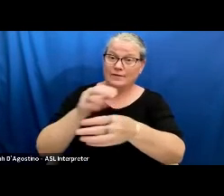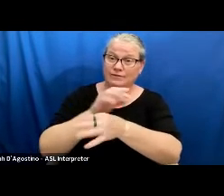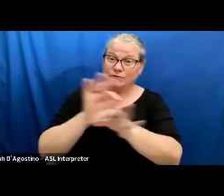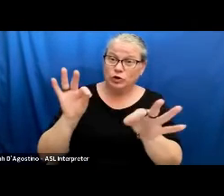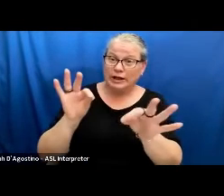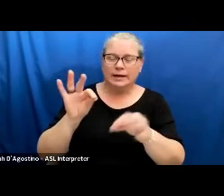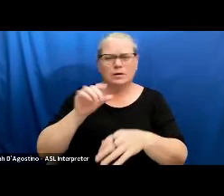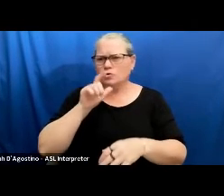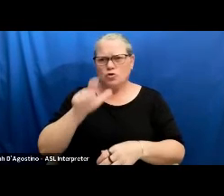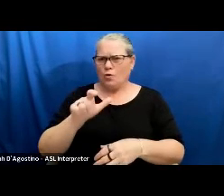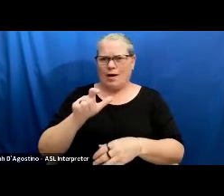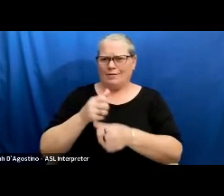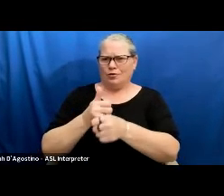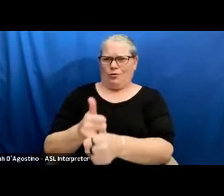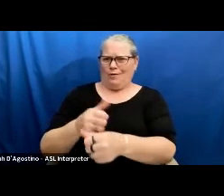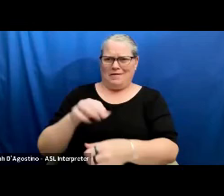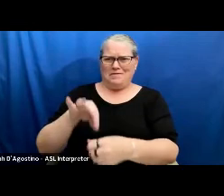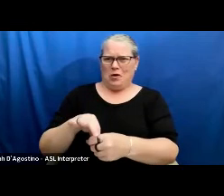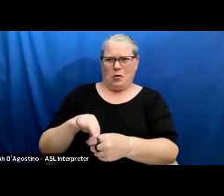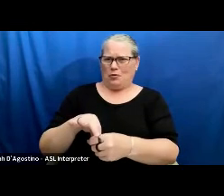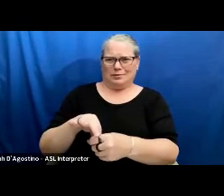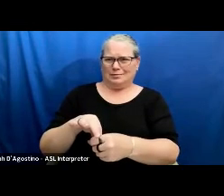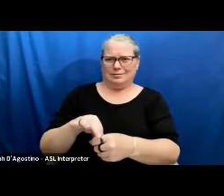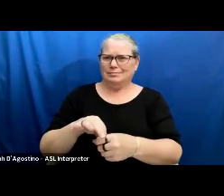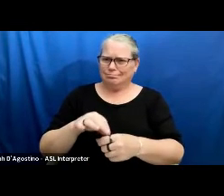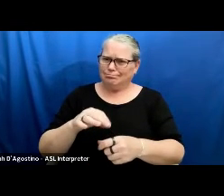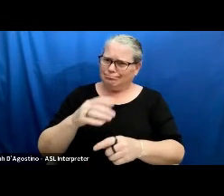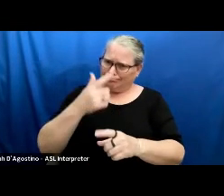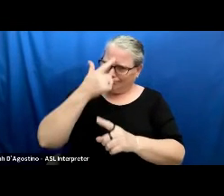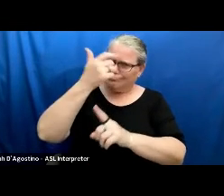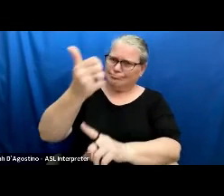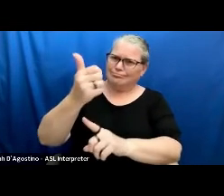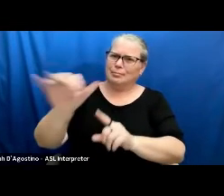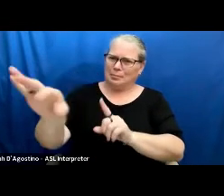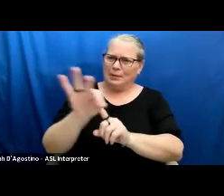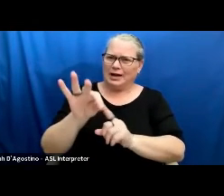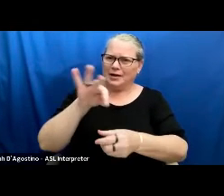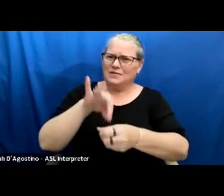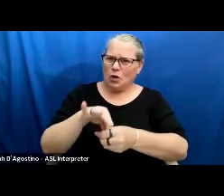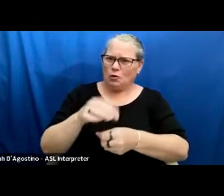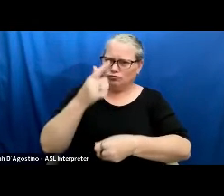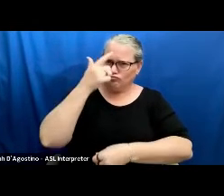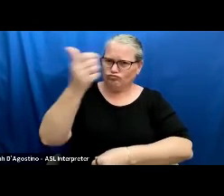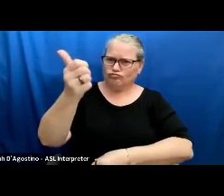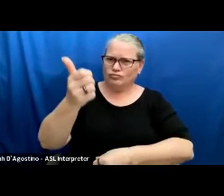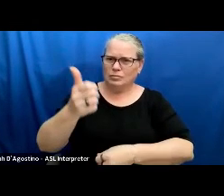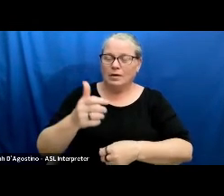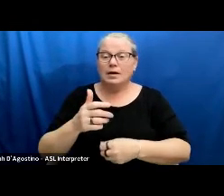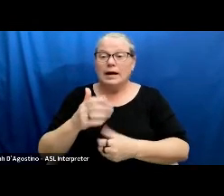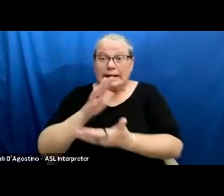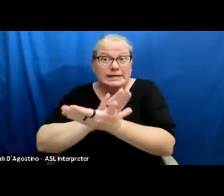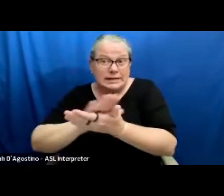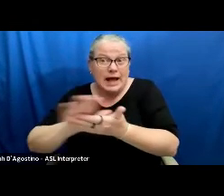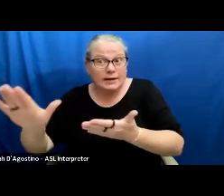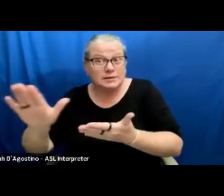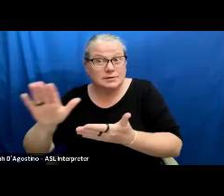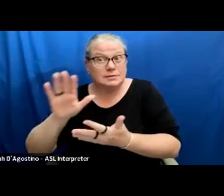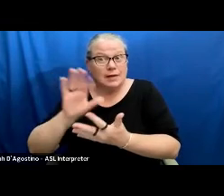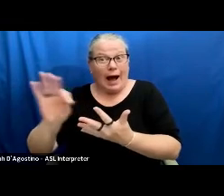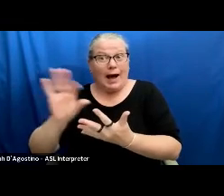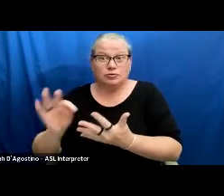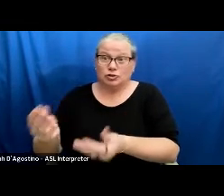rides to pulling locations and if you do need accessible transportation you have a right to ask